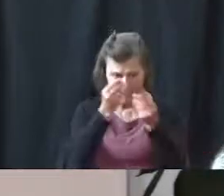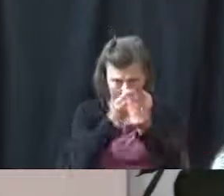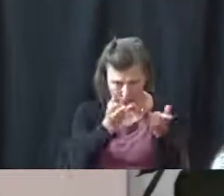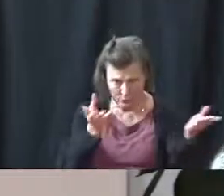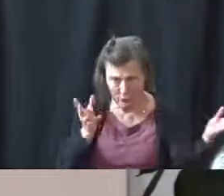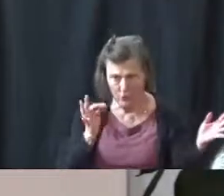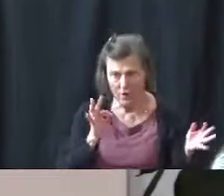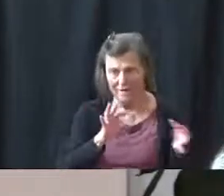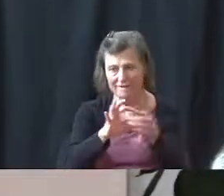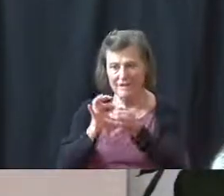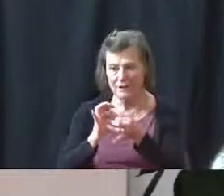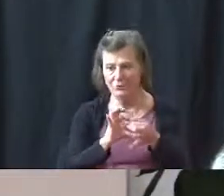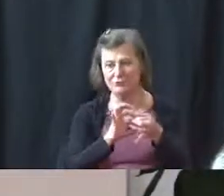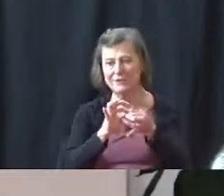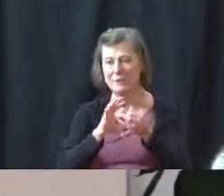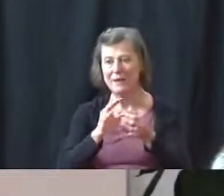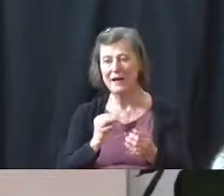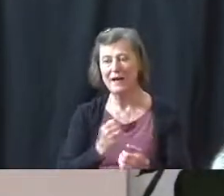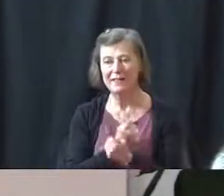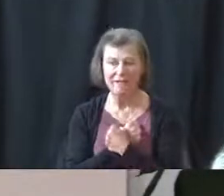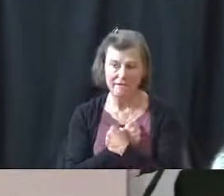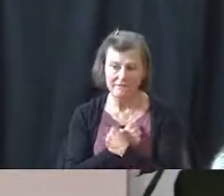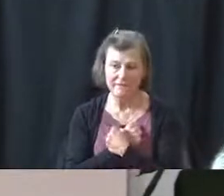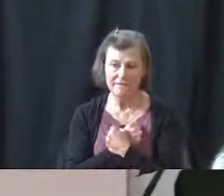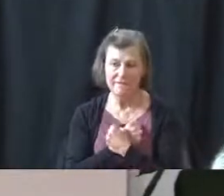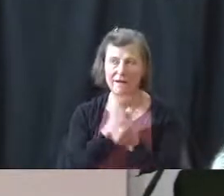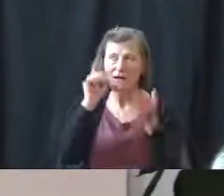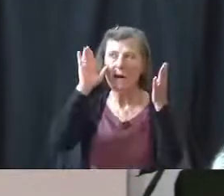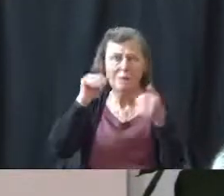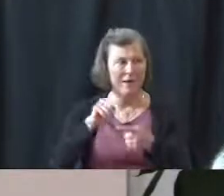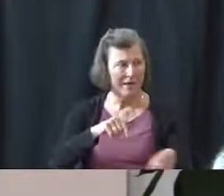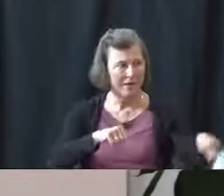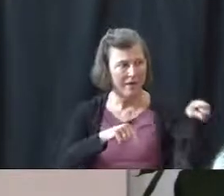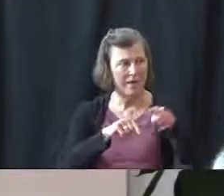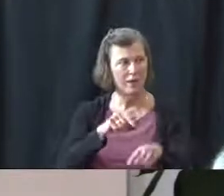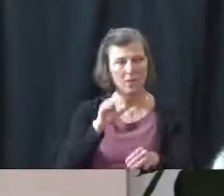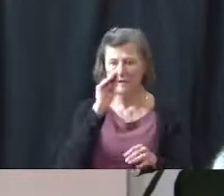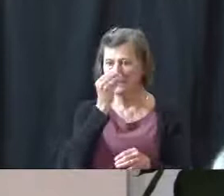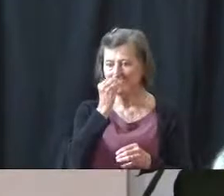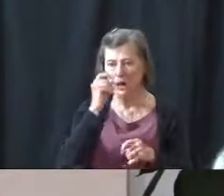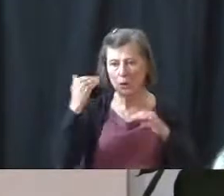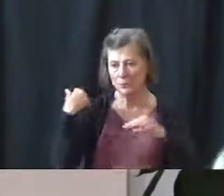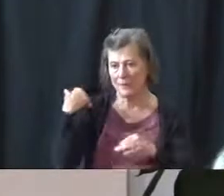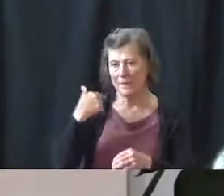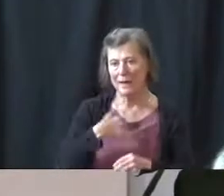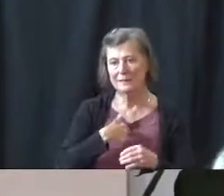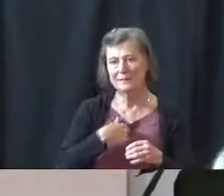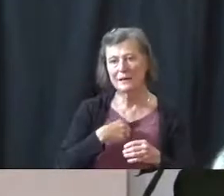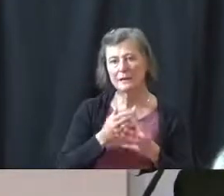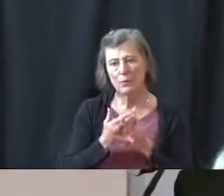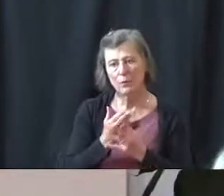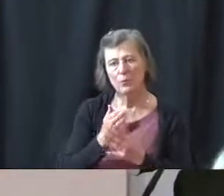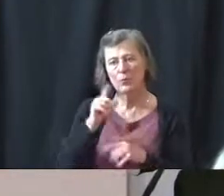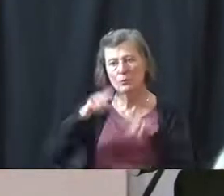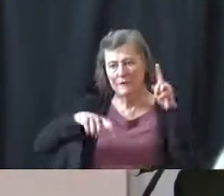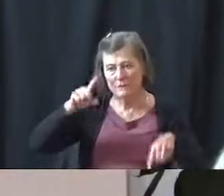love. May these flowers remind us, amid diversity of knowledge and gifts, to be one in desire